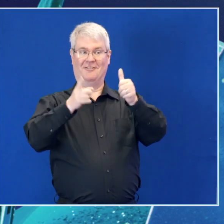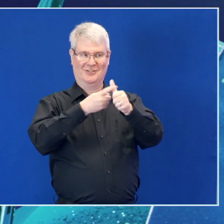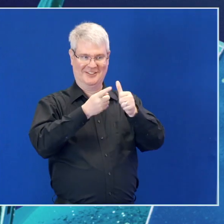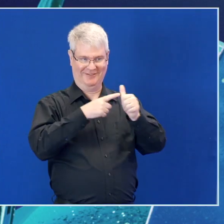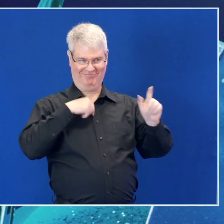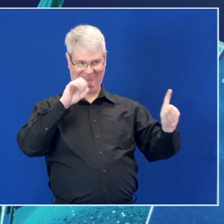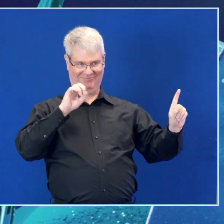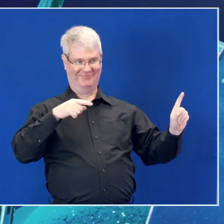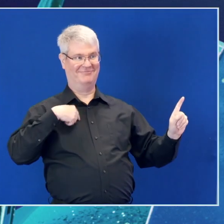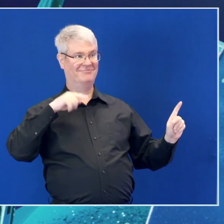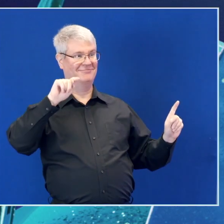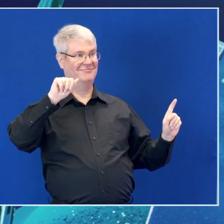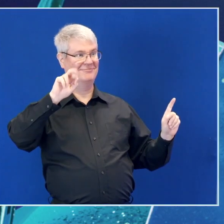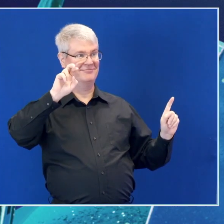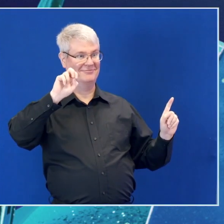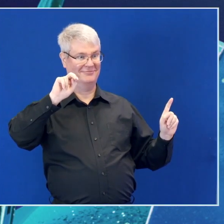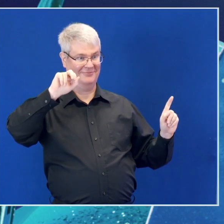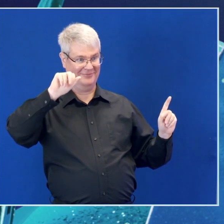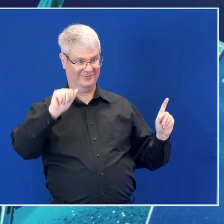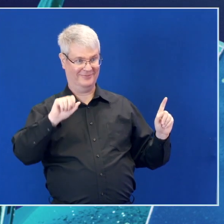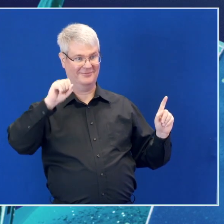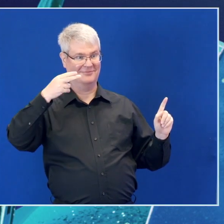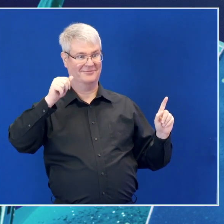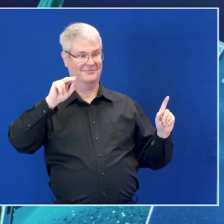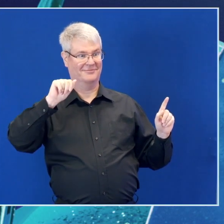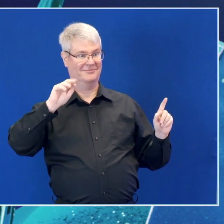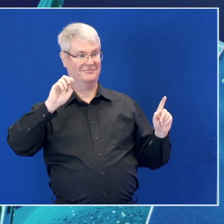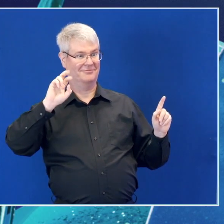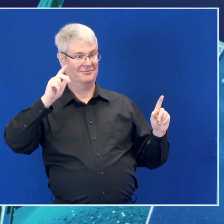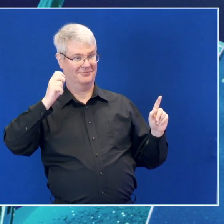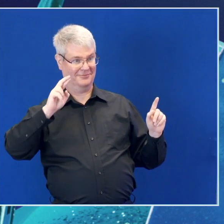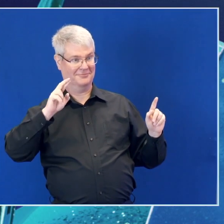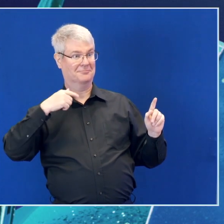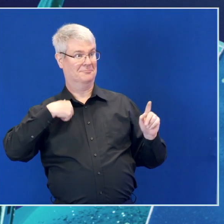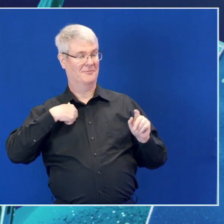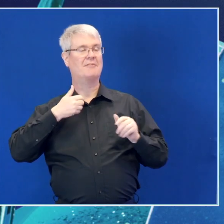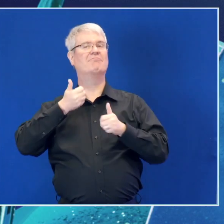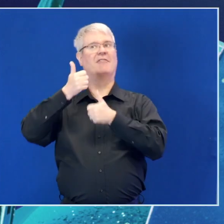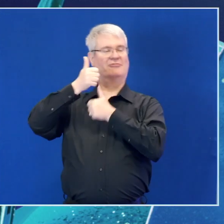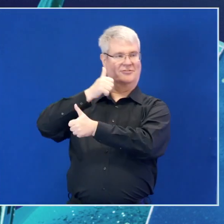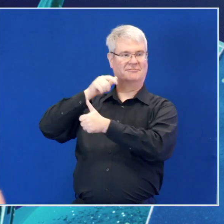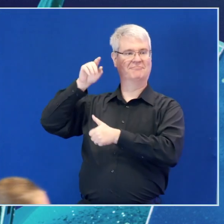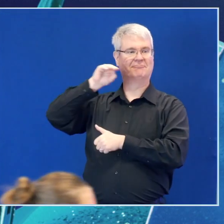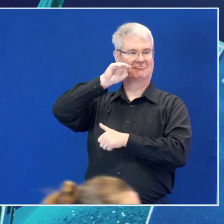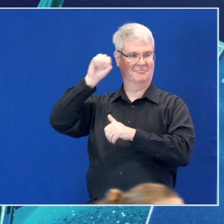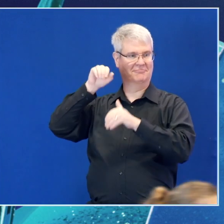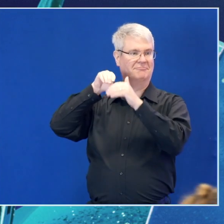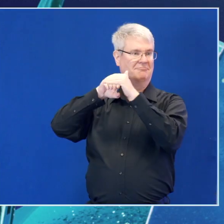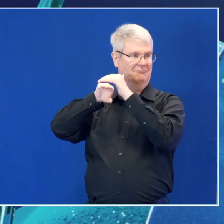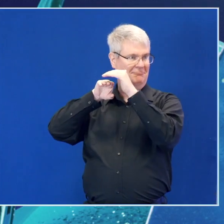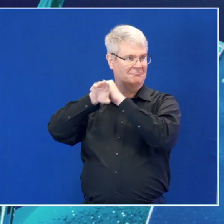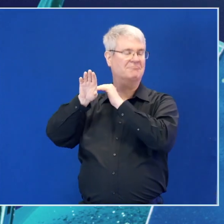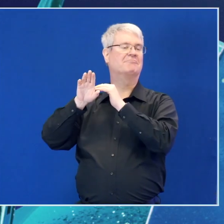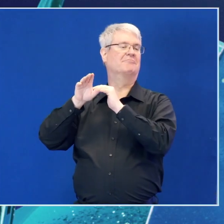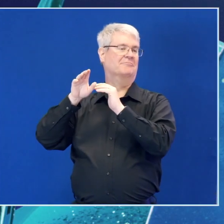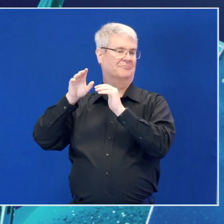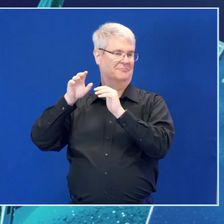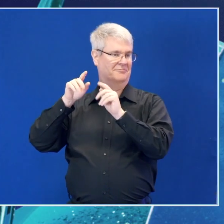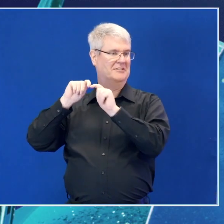I'm with the Accessibility team at Microsoft, and I'm your moderator today. I work as a program manager on the accessibility team